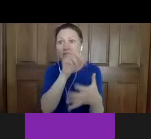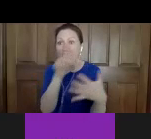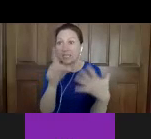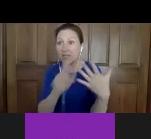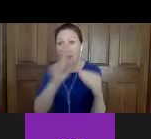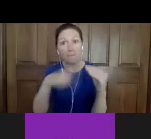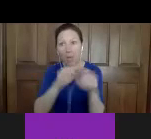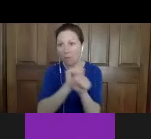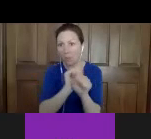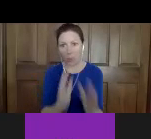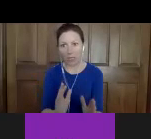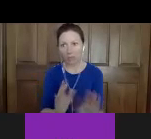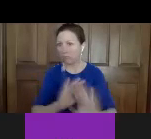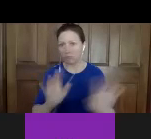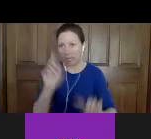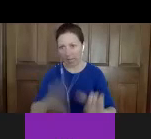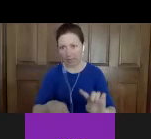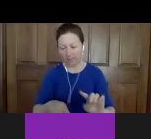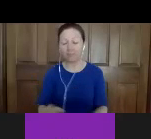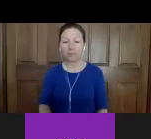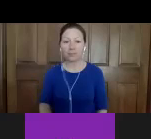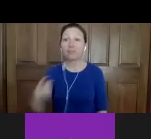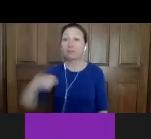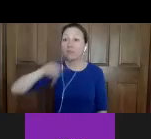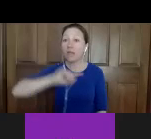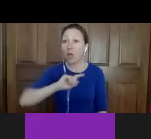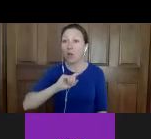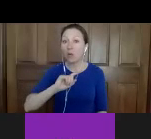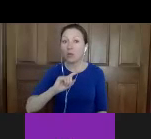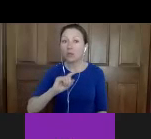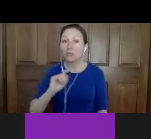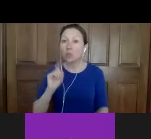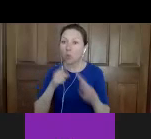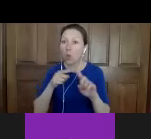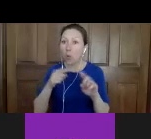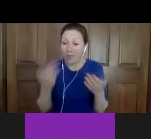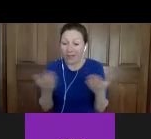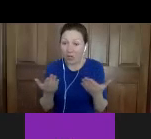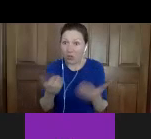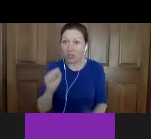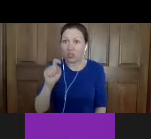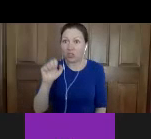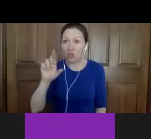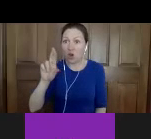Our logic here at Starkloff Disability Institute is since there's a lot of pressure on federal